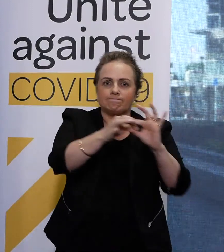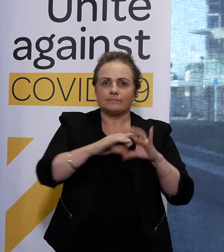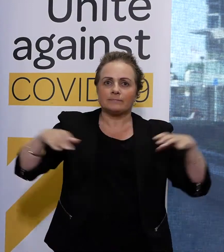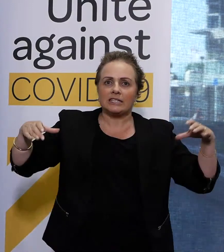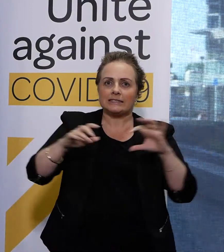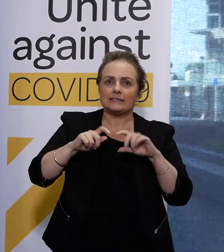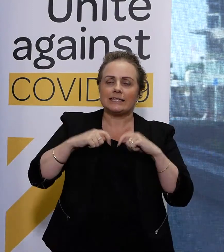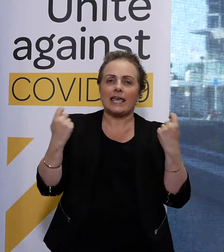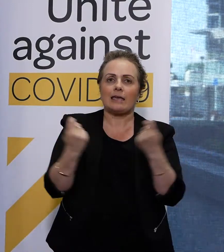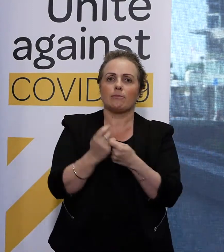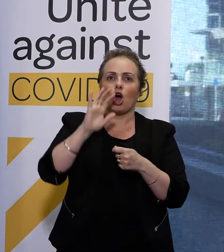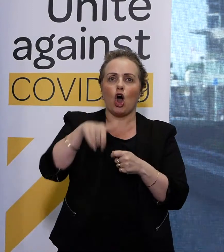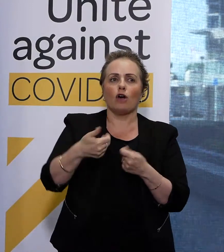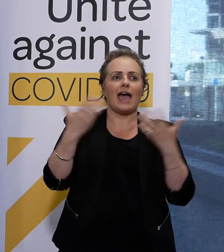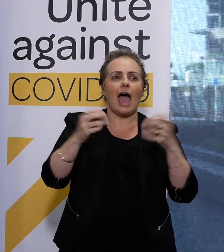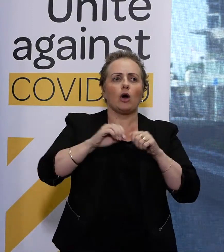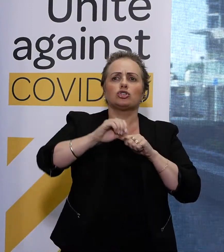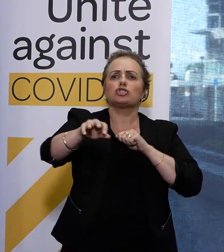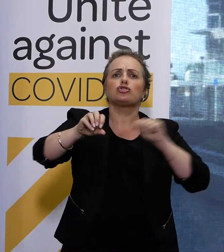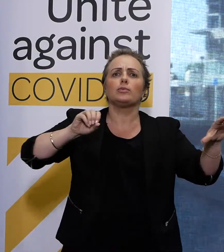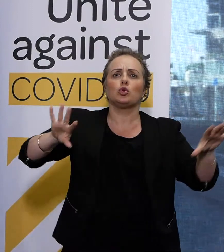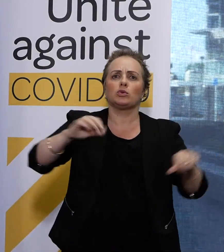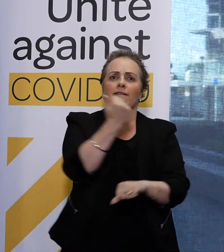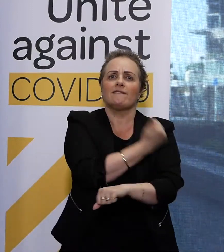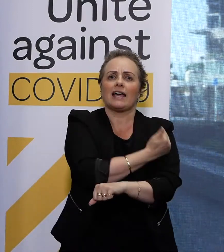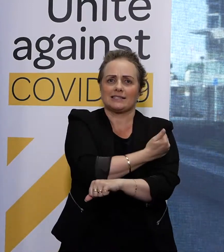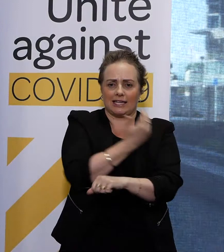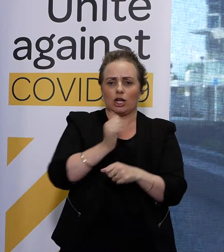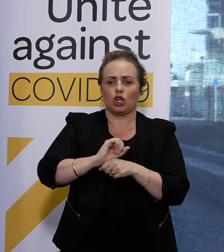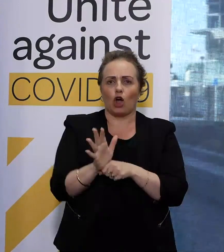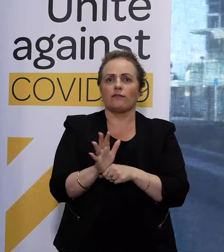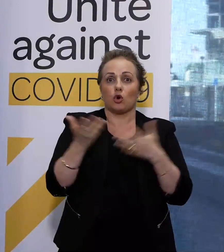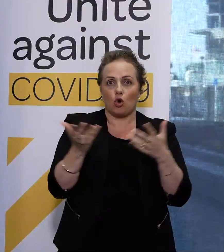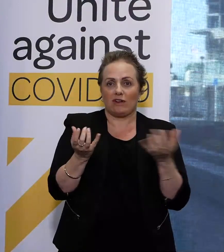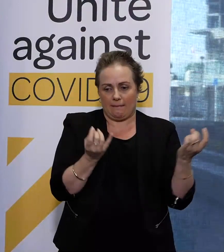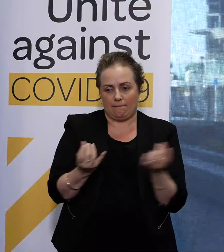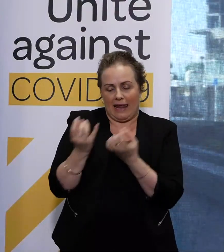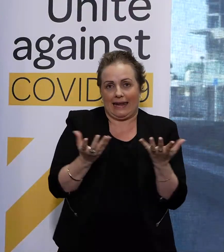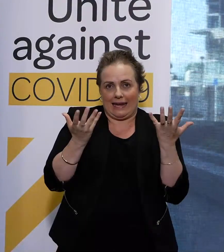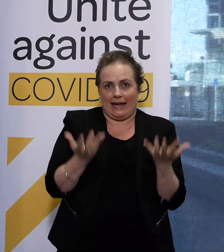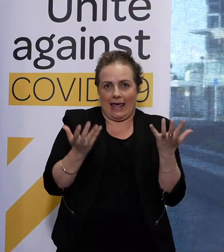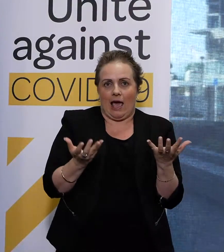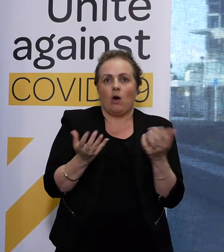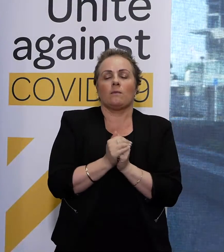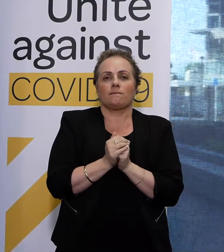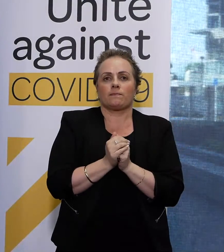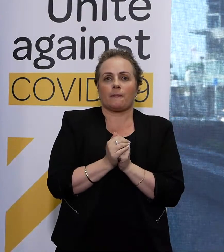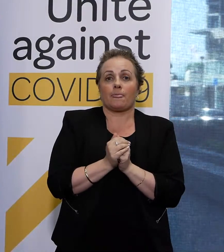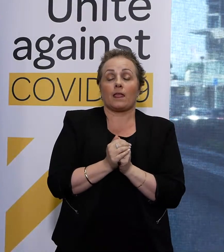and the vaccination of people. And some of the things we are looking at, that were highlighted in the measles report.